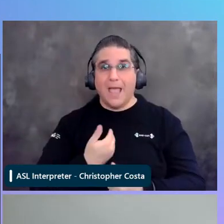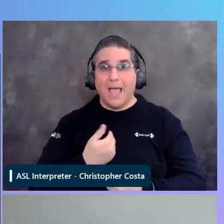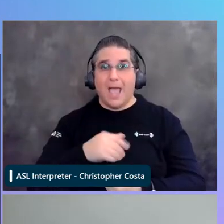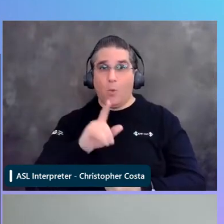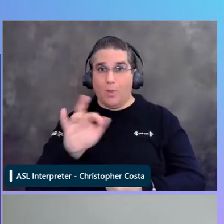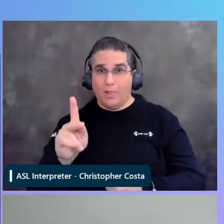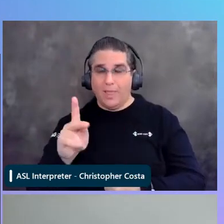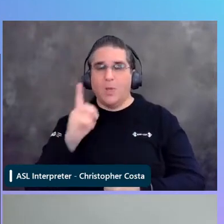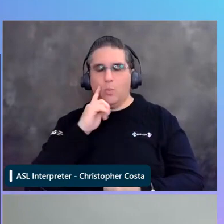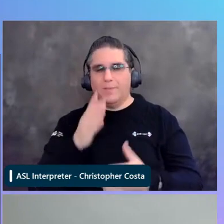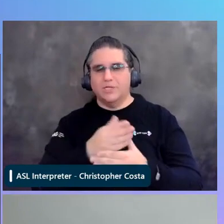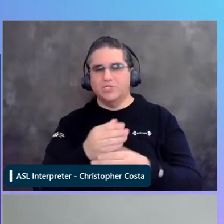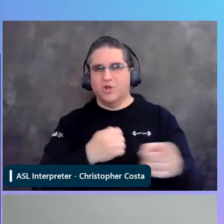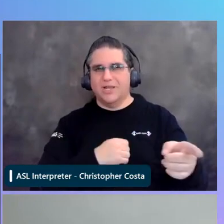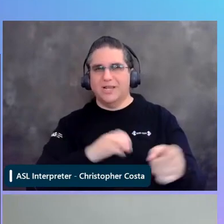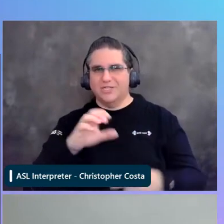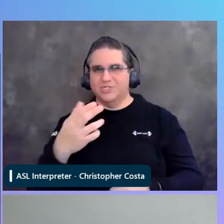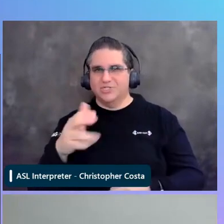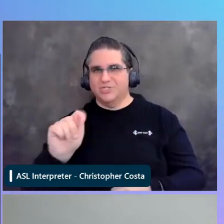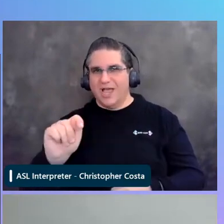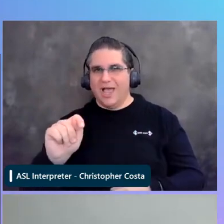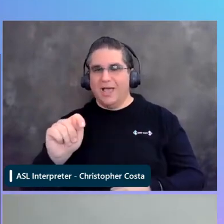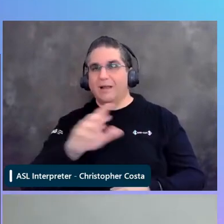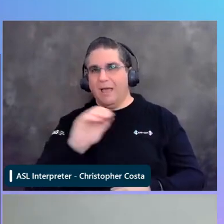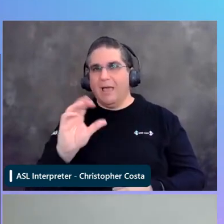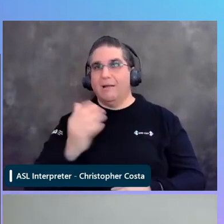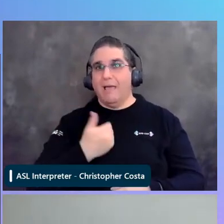in the chat and will also be